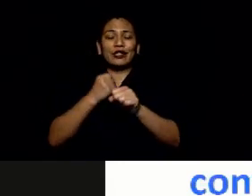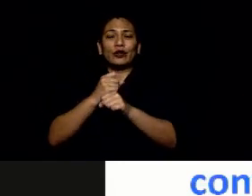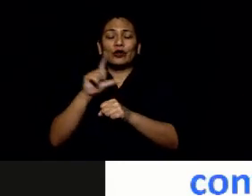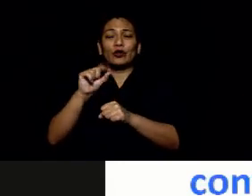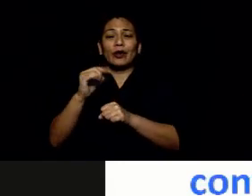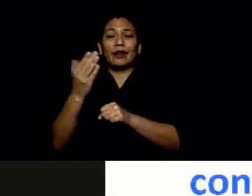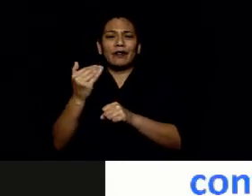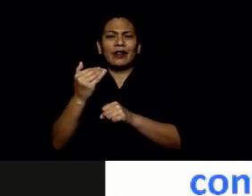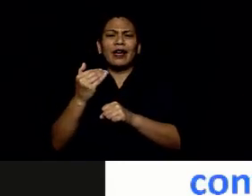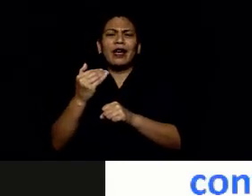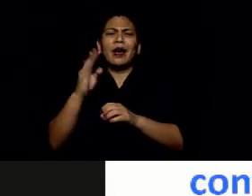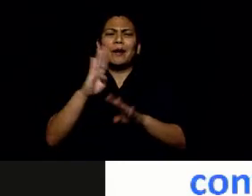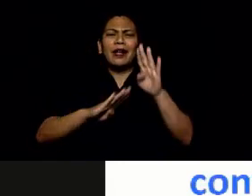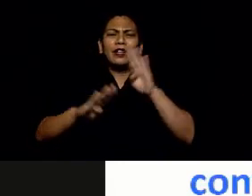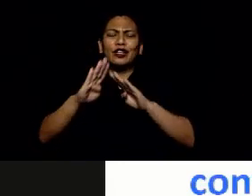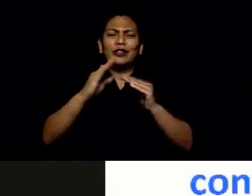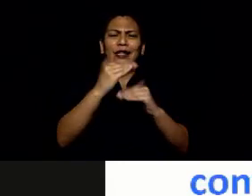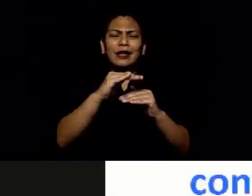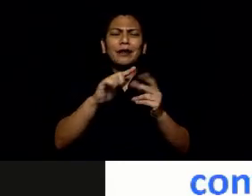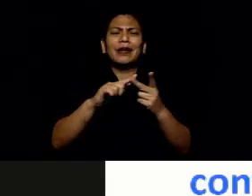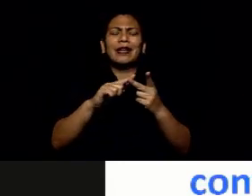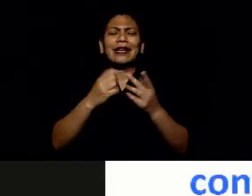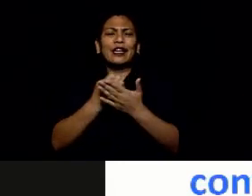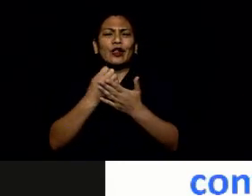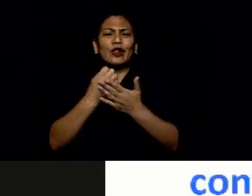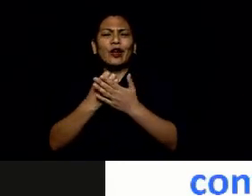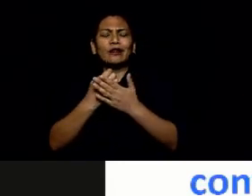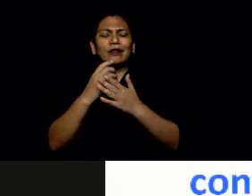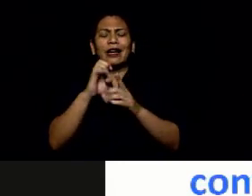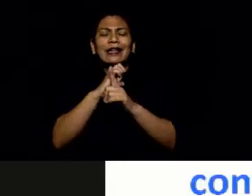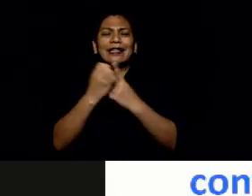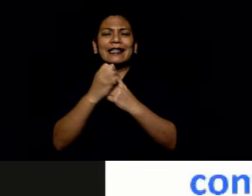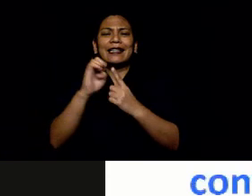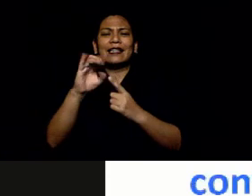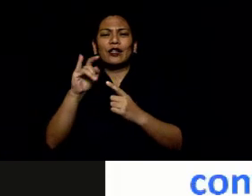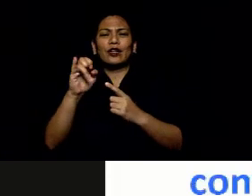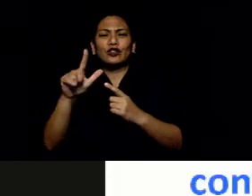ecological limits, or planetary boundaries in the American economic review, which is